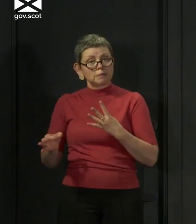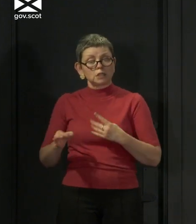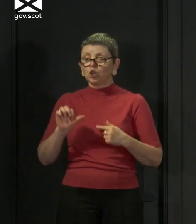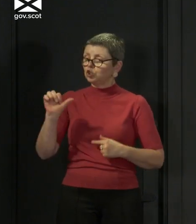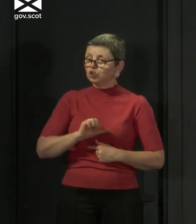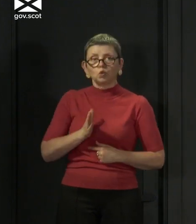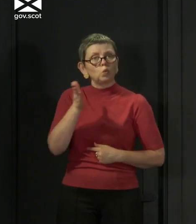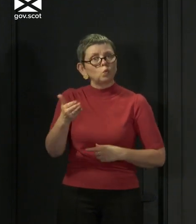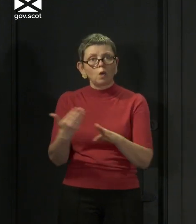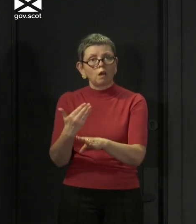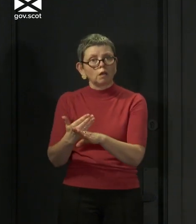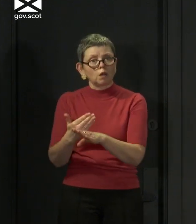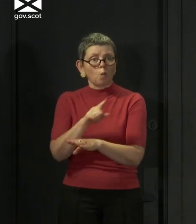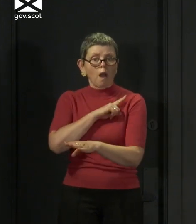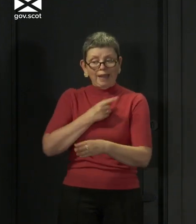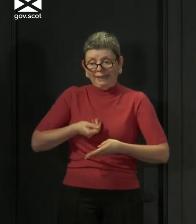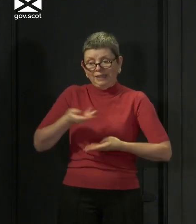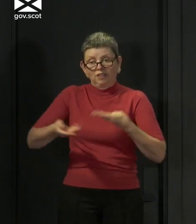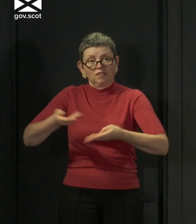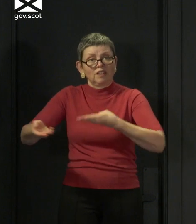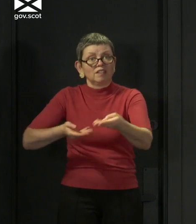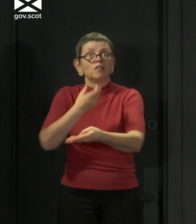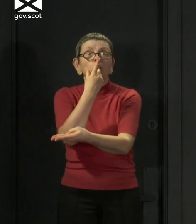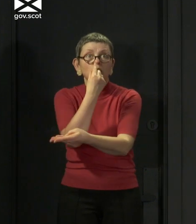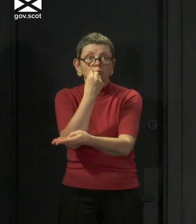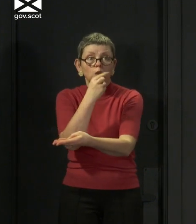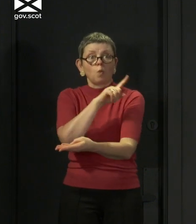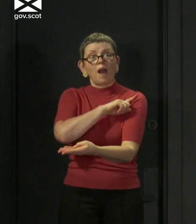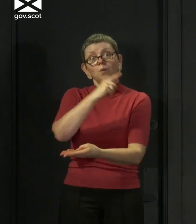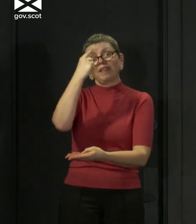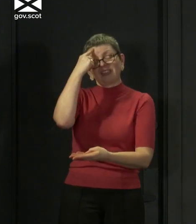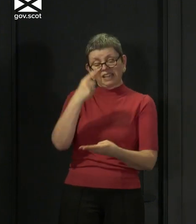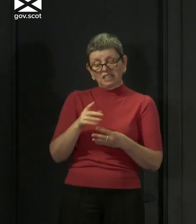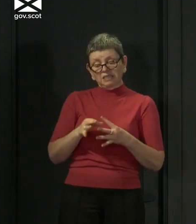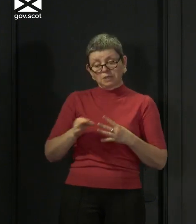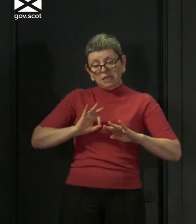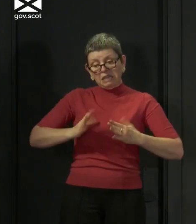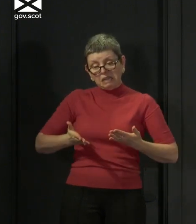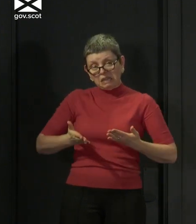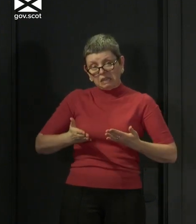now think that people who are asymptomatic might be able to spread the virus to others.